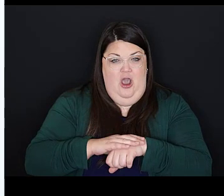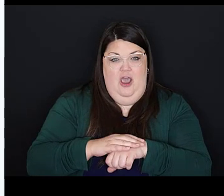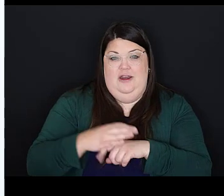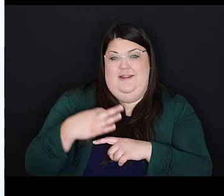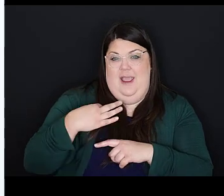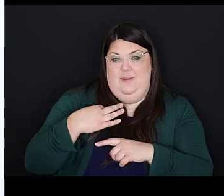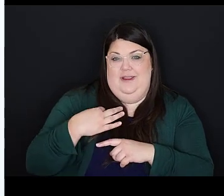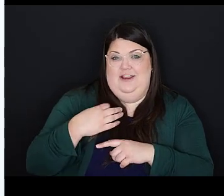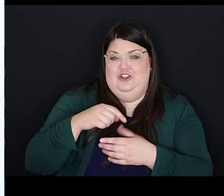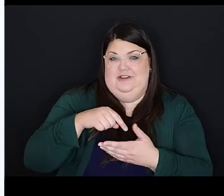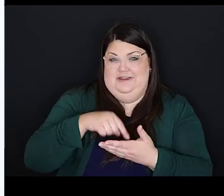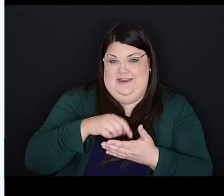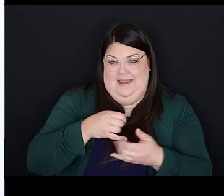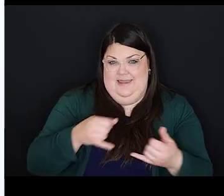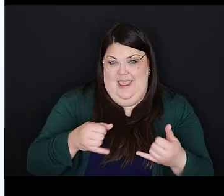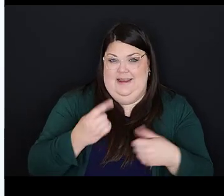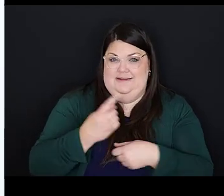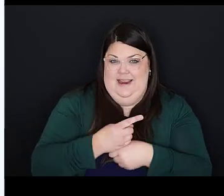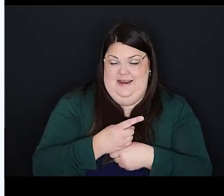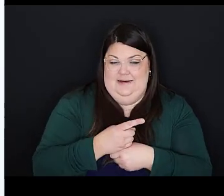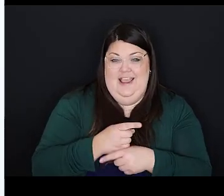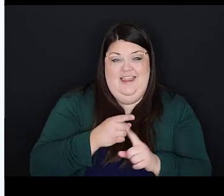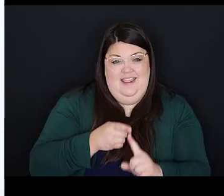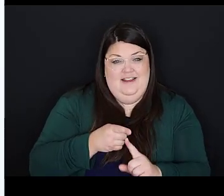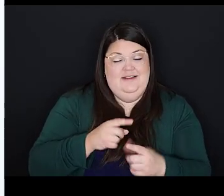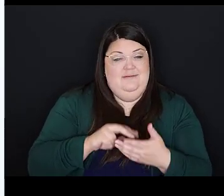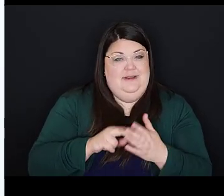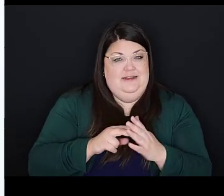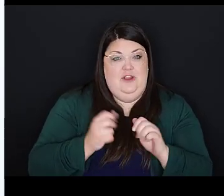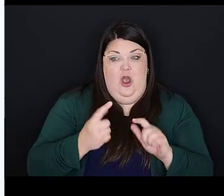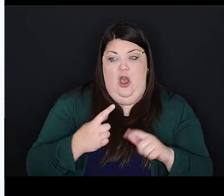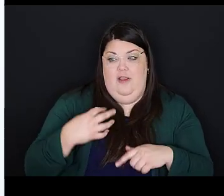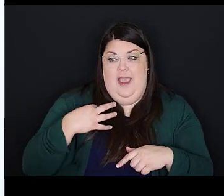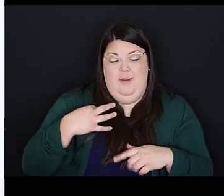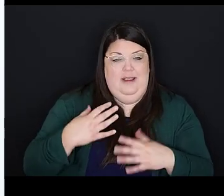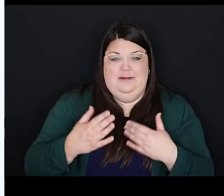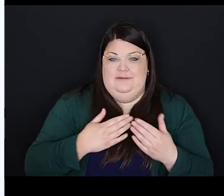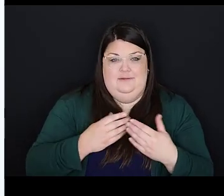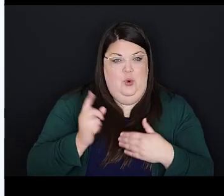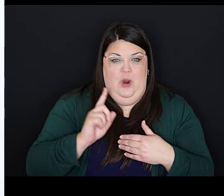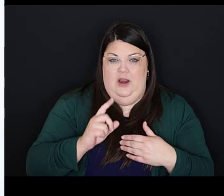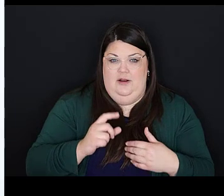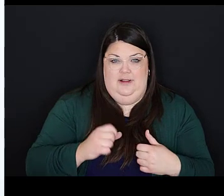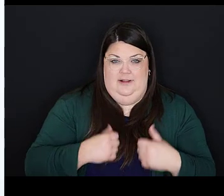deadline date. This allows all applicants, no matter where they are located, to have a full